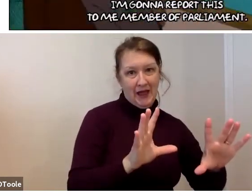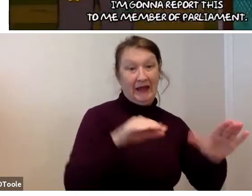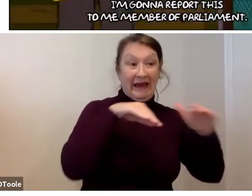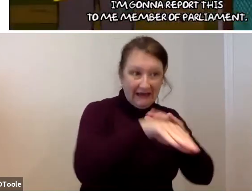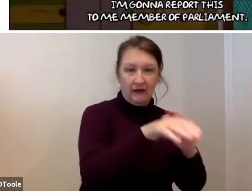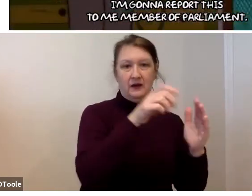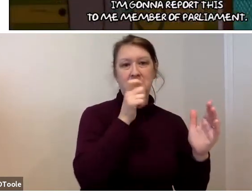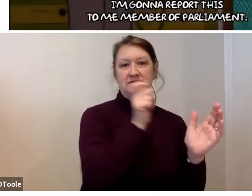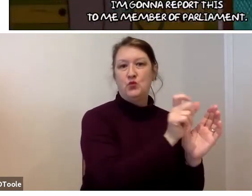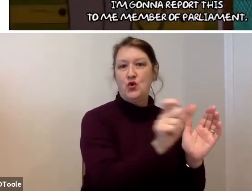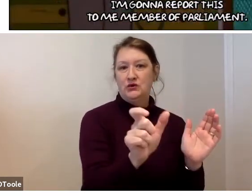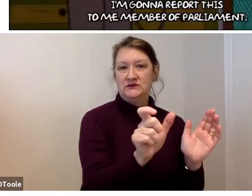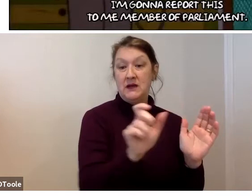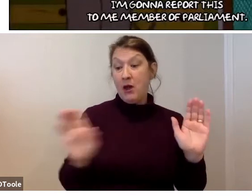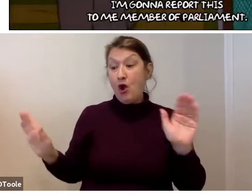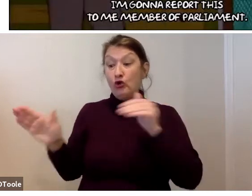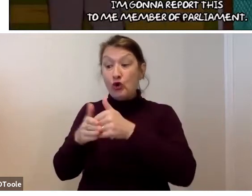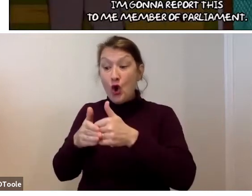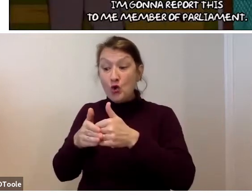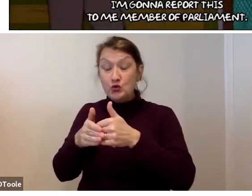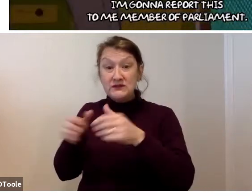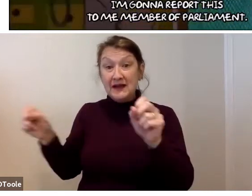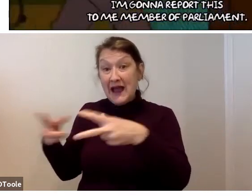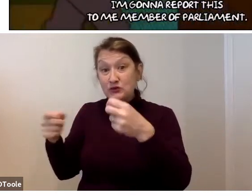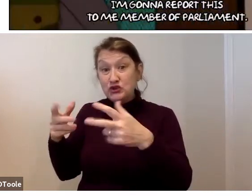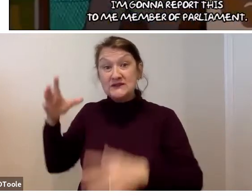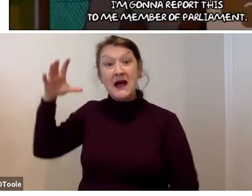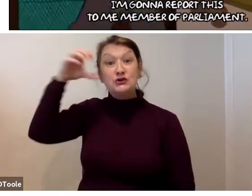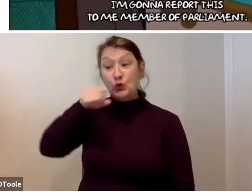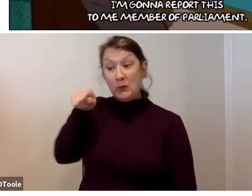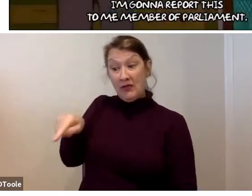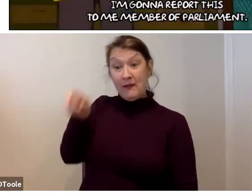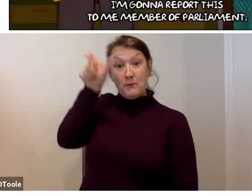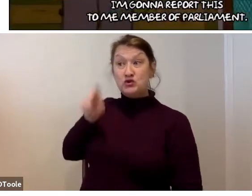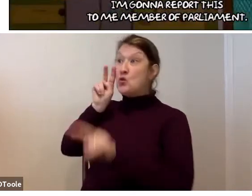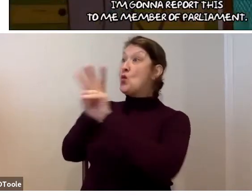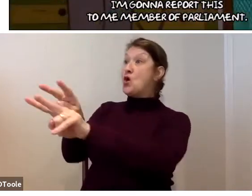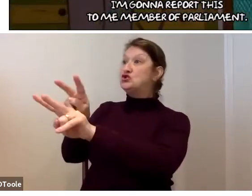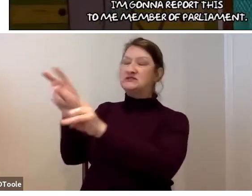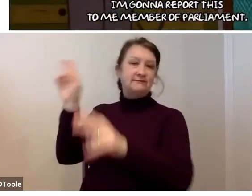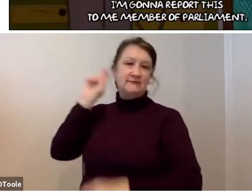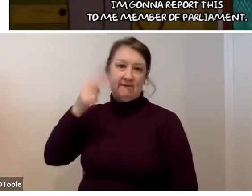Whereas closed captions assume that the person watching cannot hear.